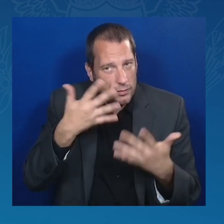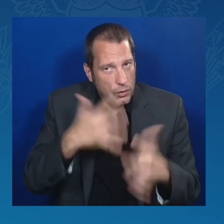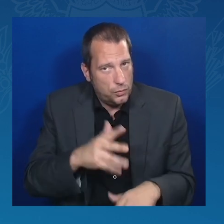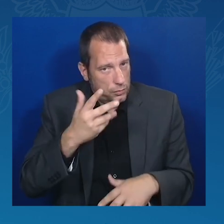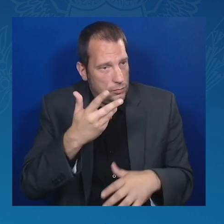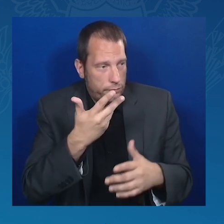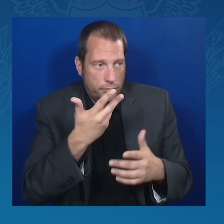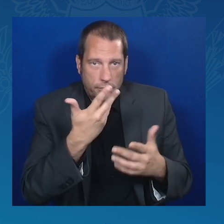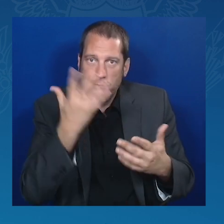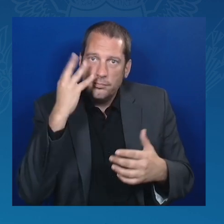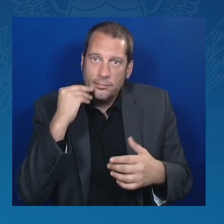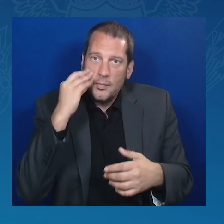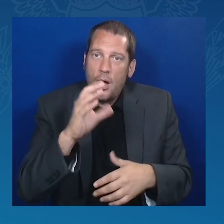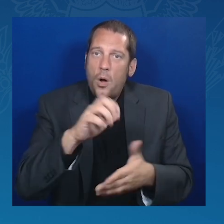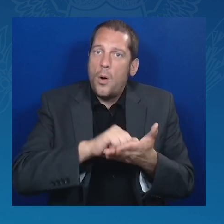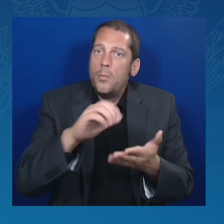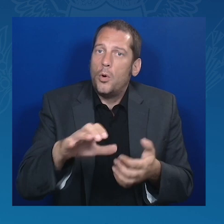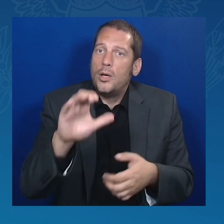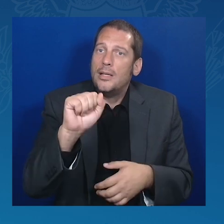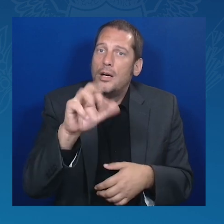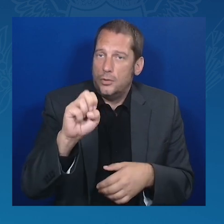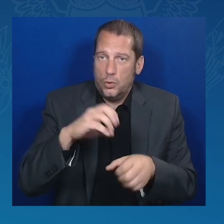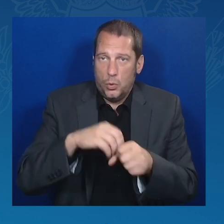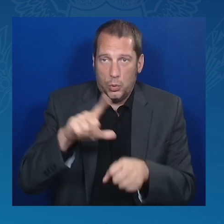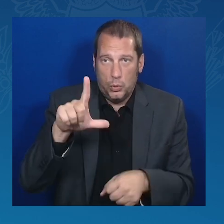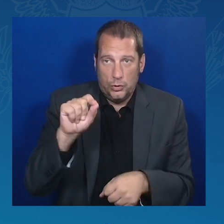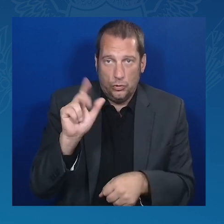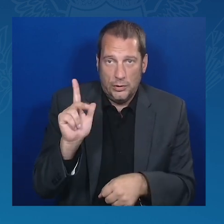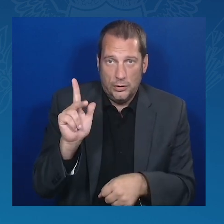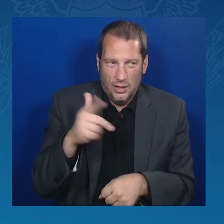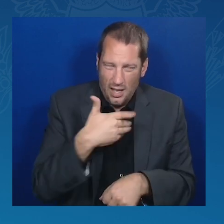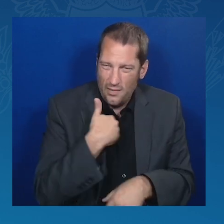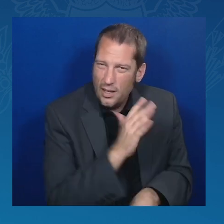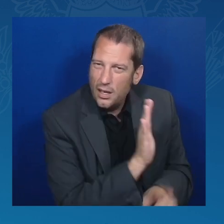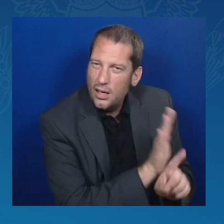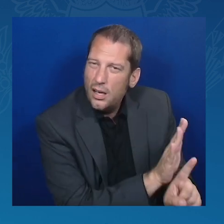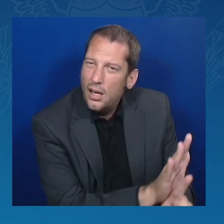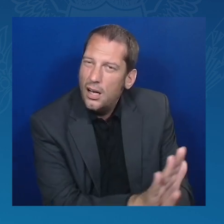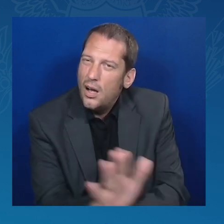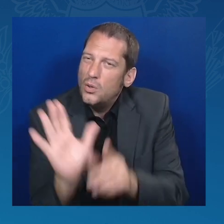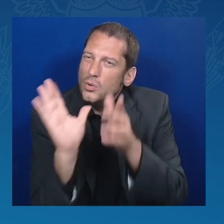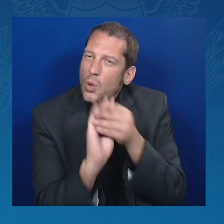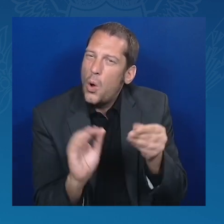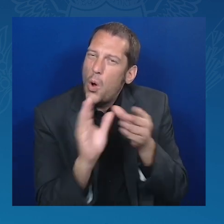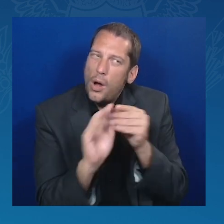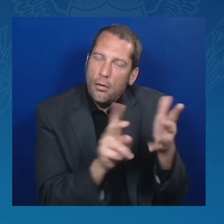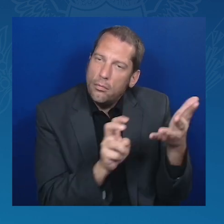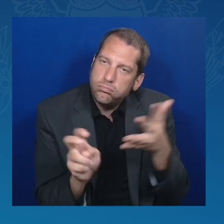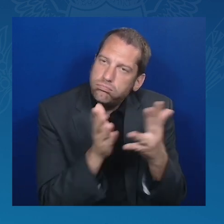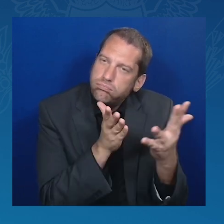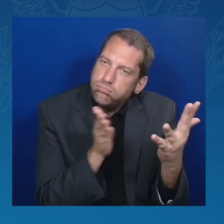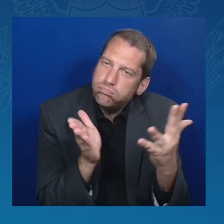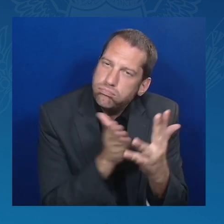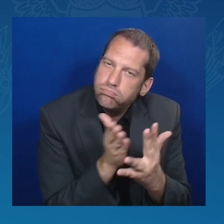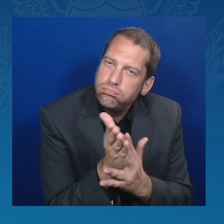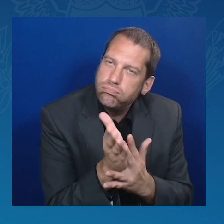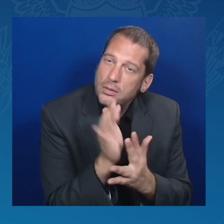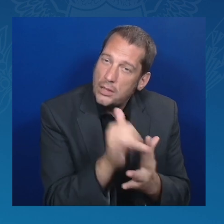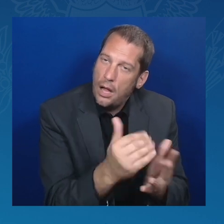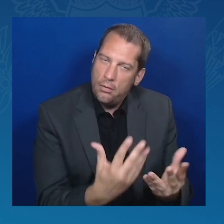their own journeys of bravery, and they give me hope. The community, from providers to abortion funds making flight guides for first time travelers.